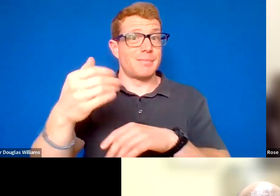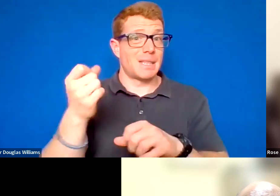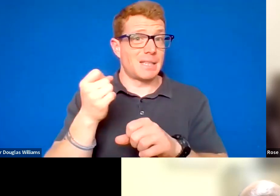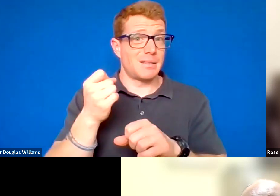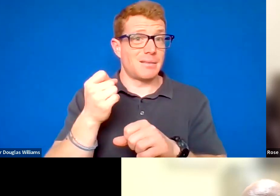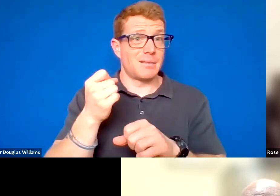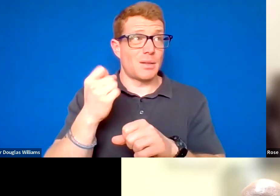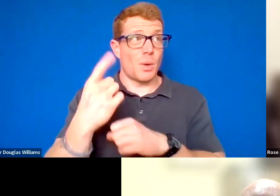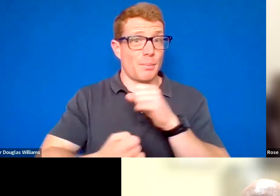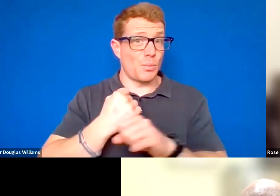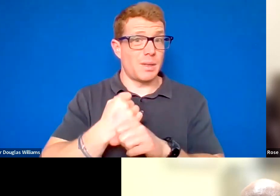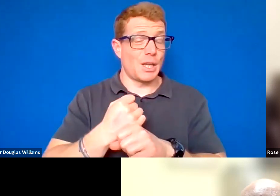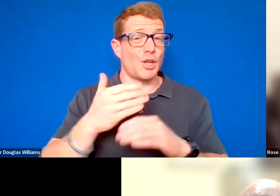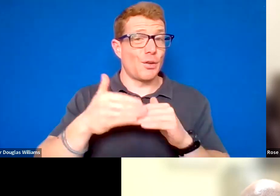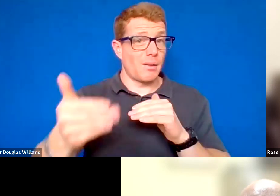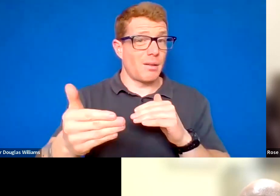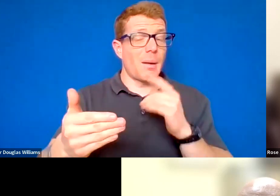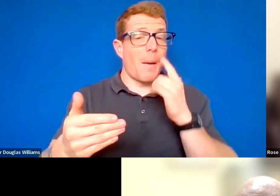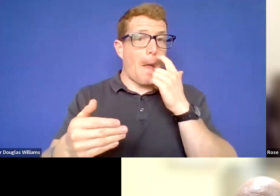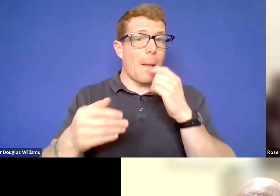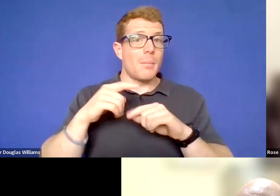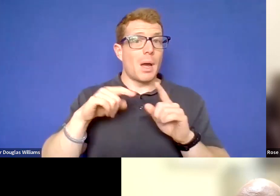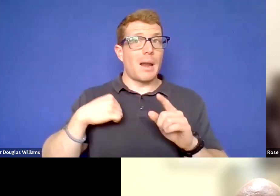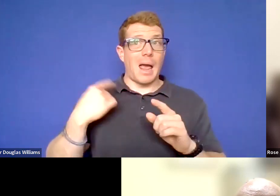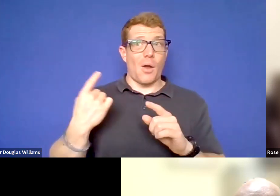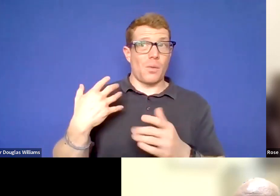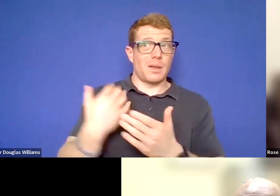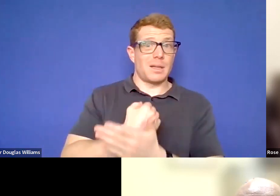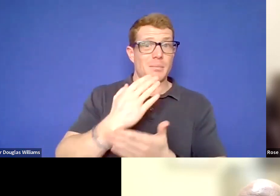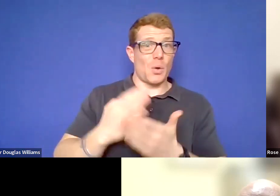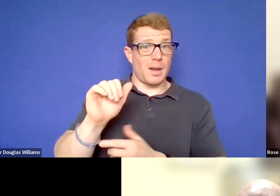I only get port a because of i'm on my husband's insurance.